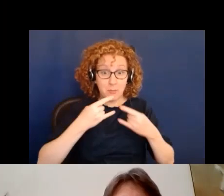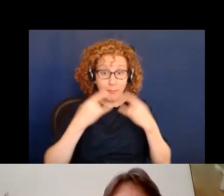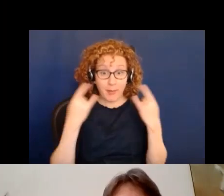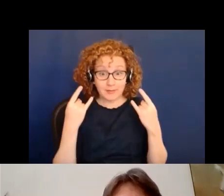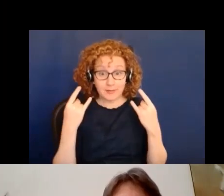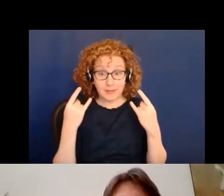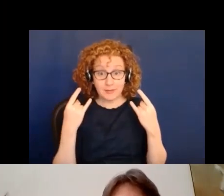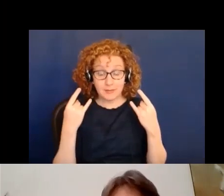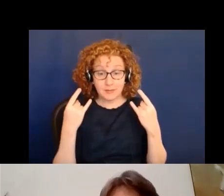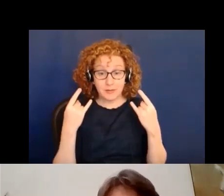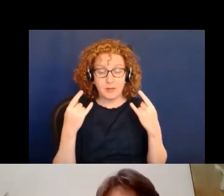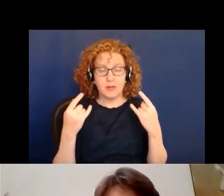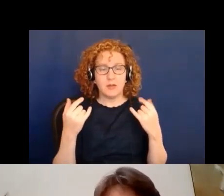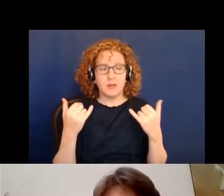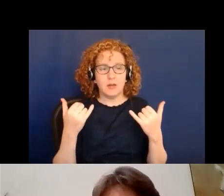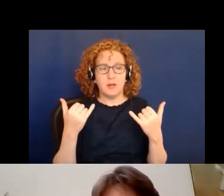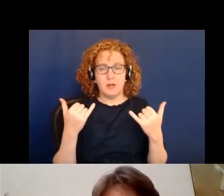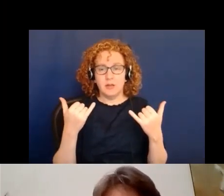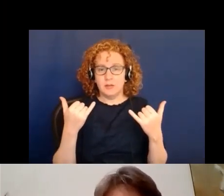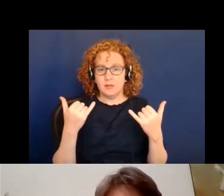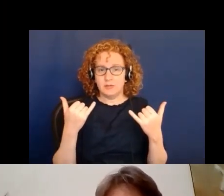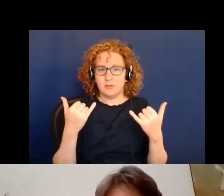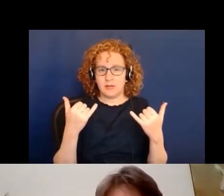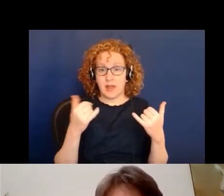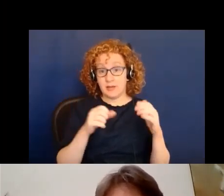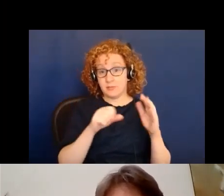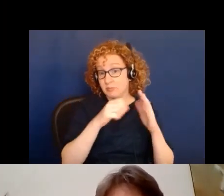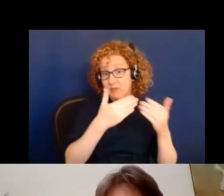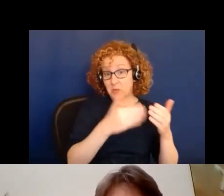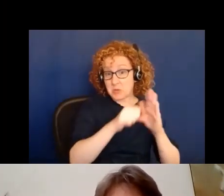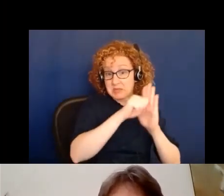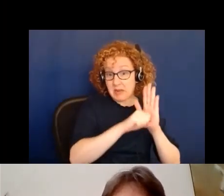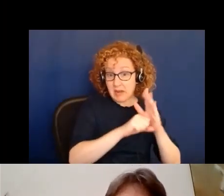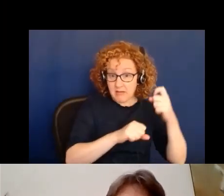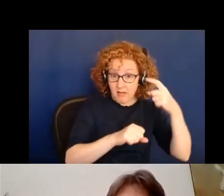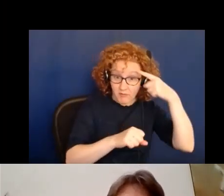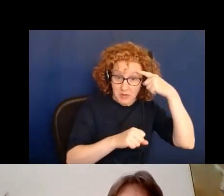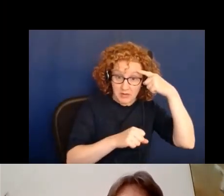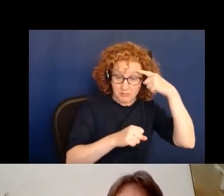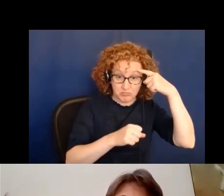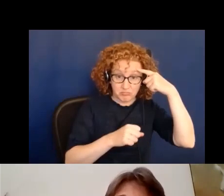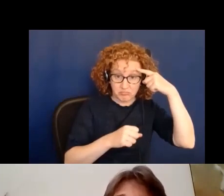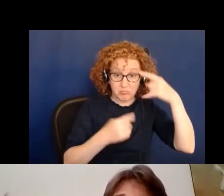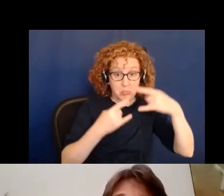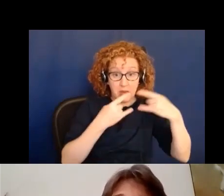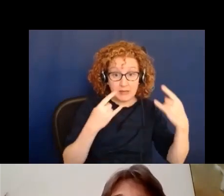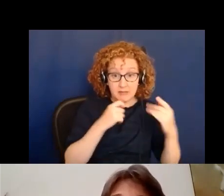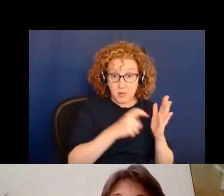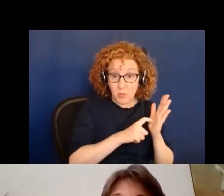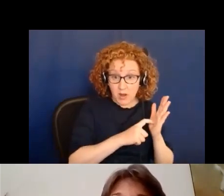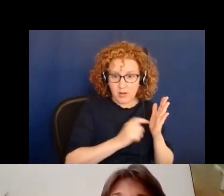not required our institutions still took a different stance and and quite frankly there